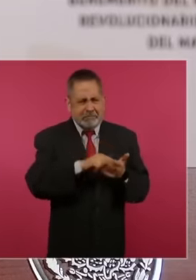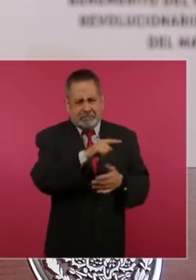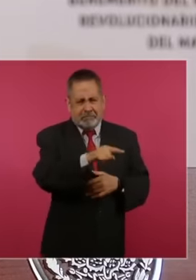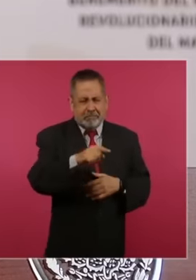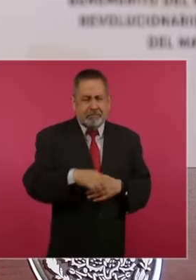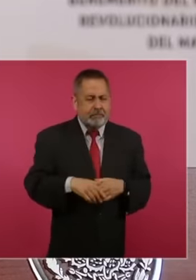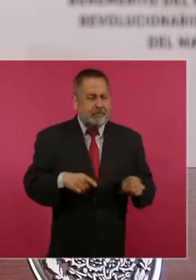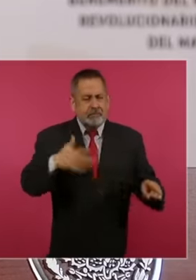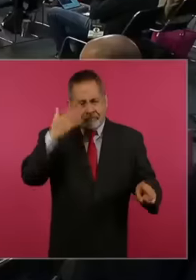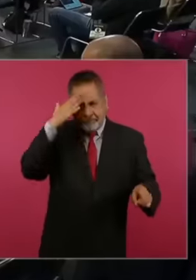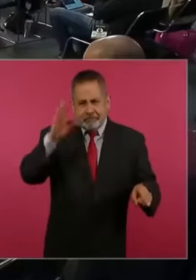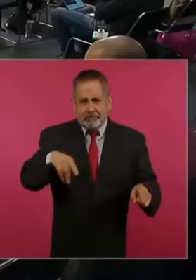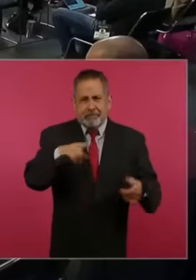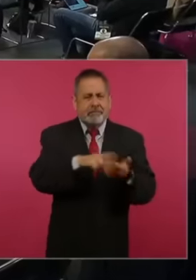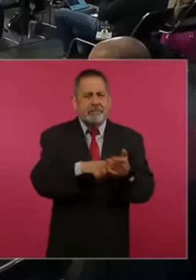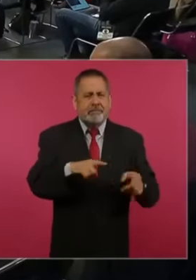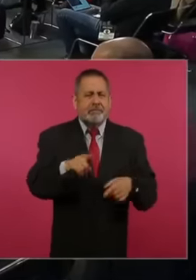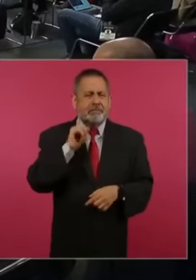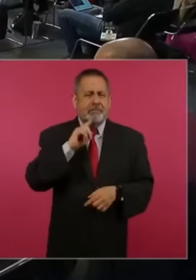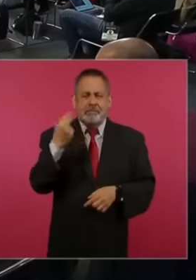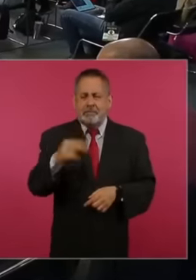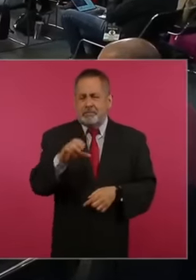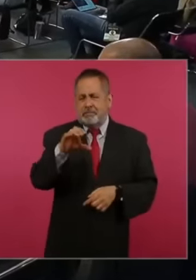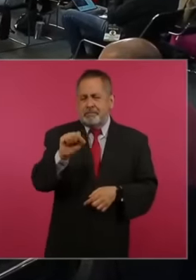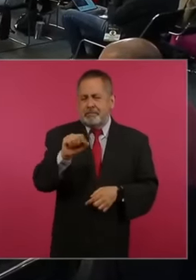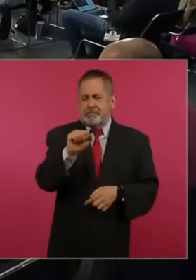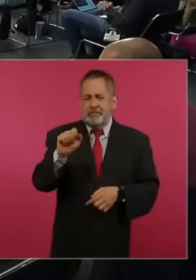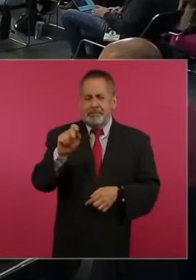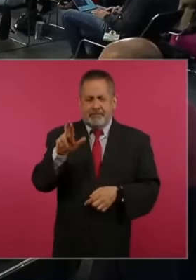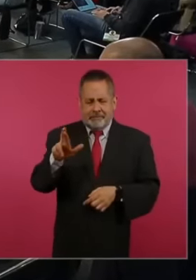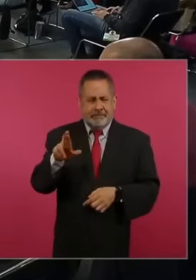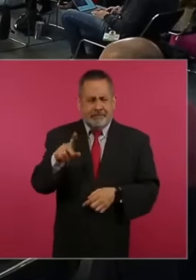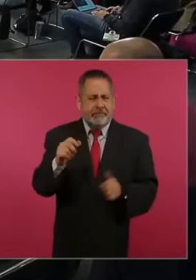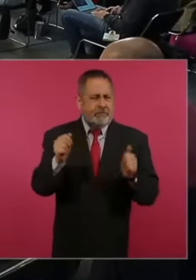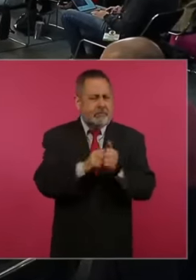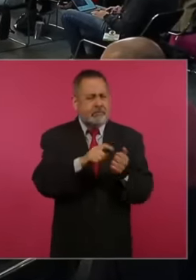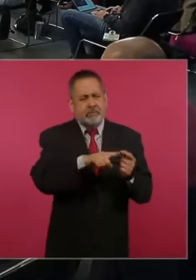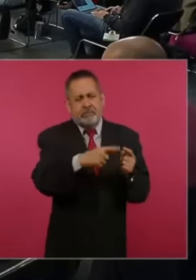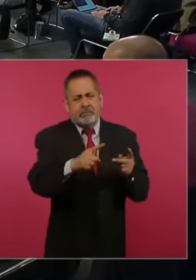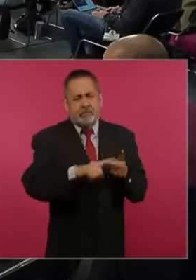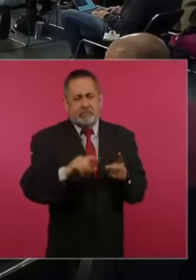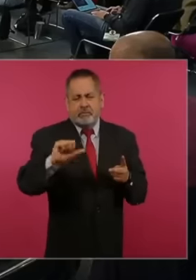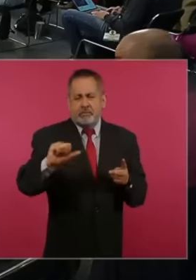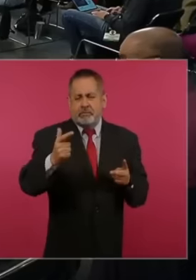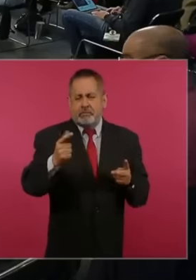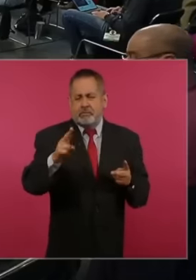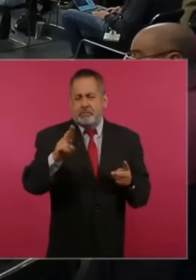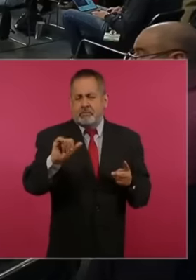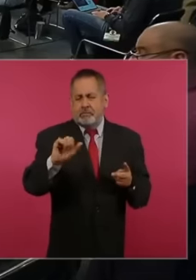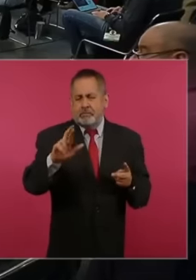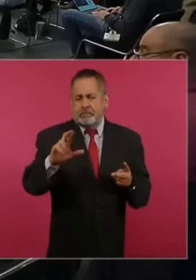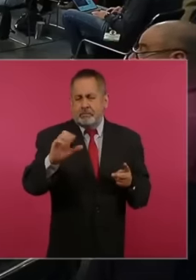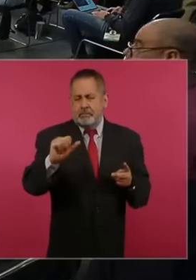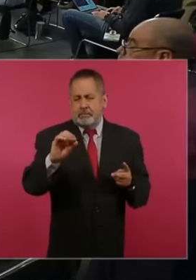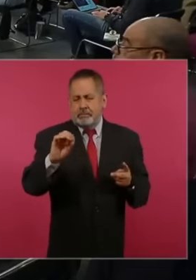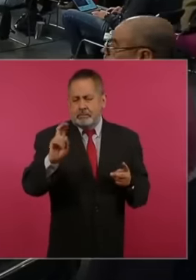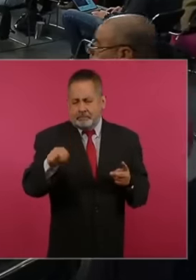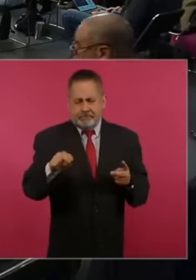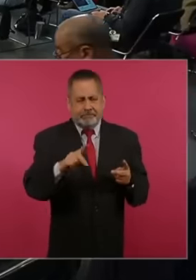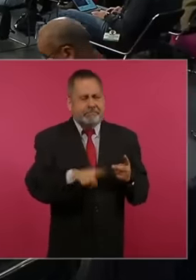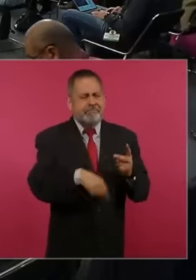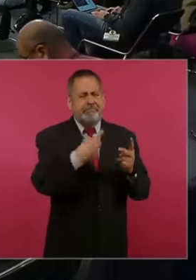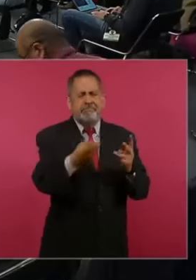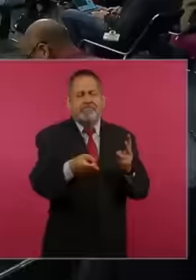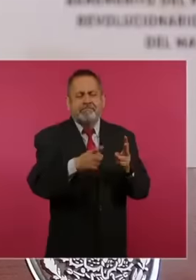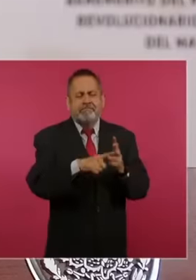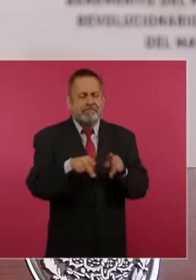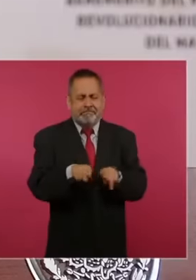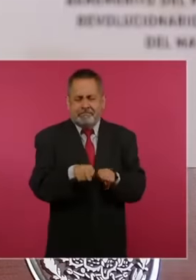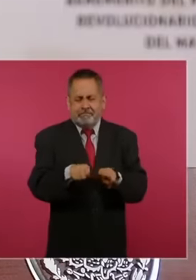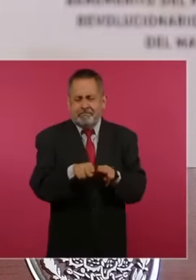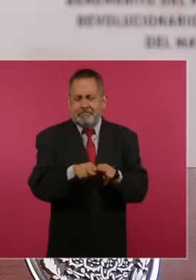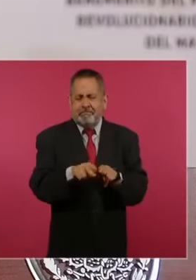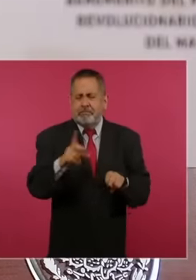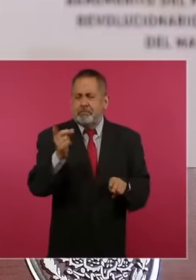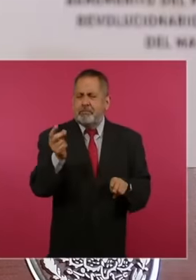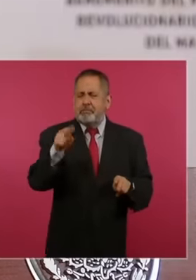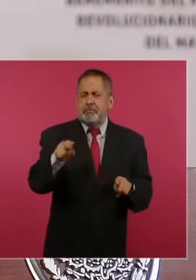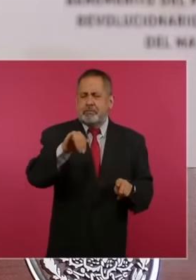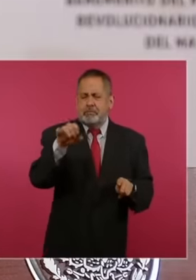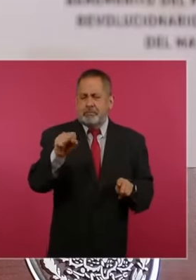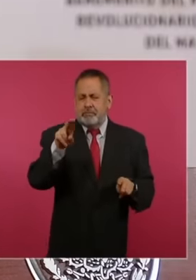this lady is marrying Aguilar camín and the grandson of Don Jesús Silva